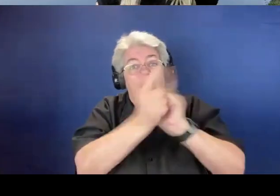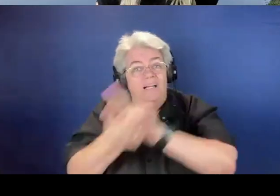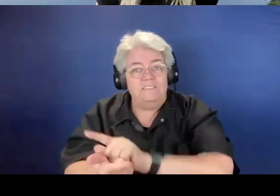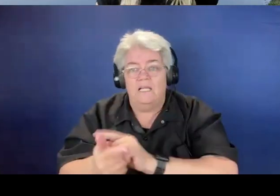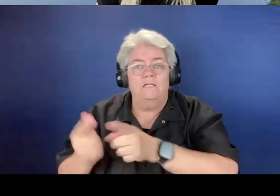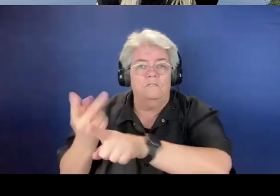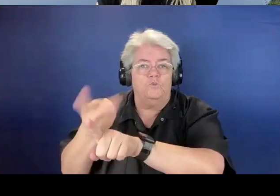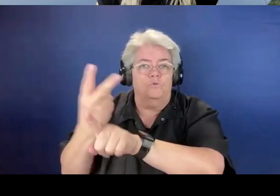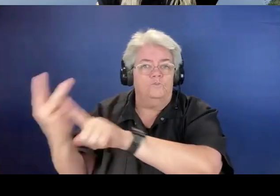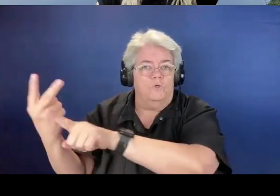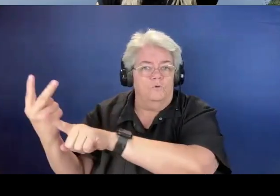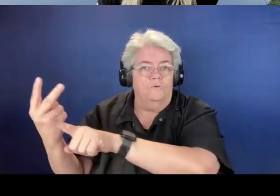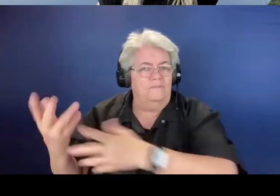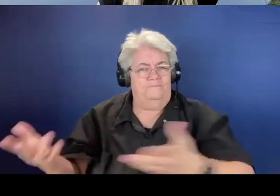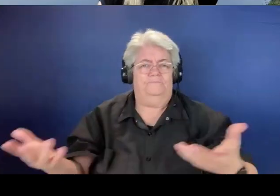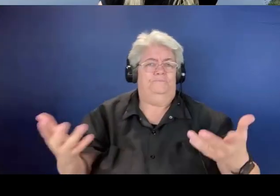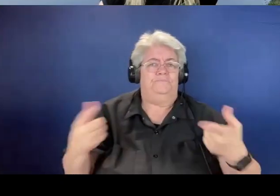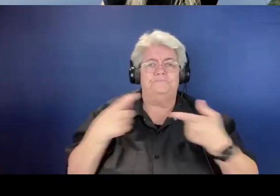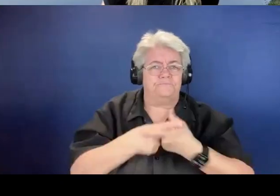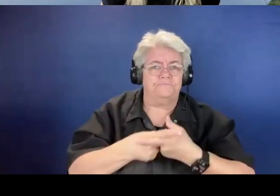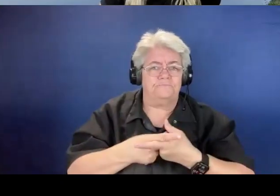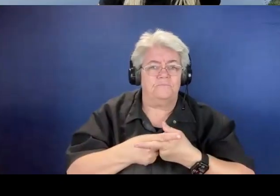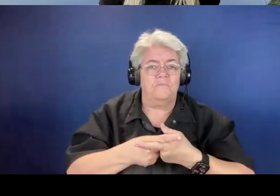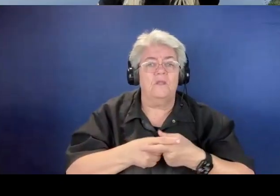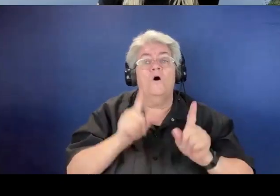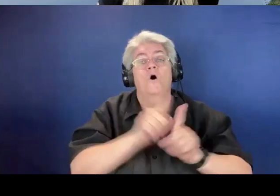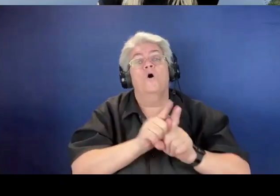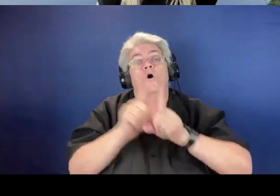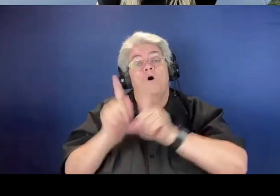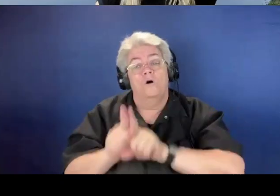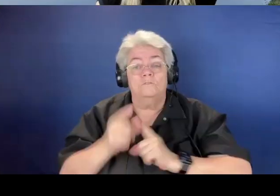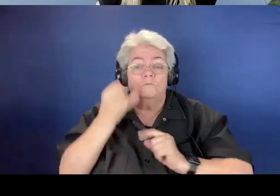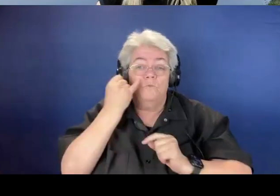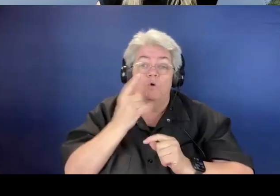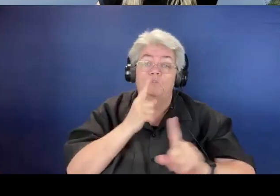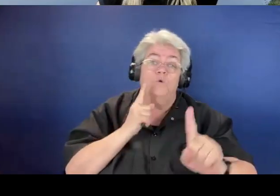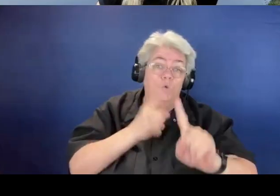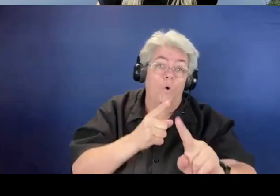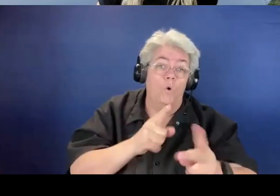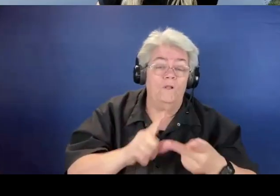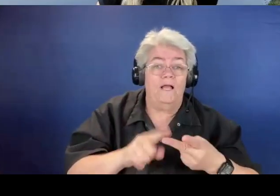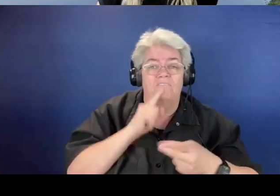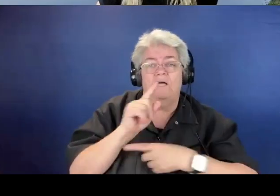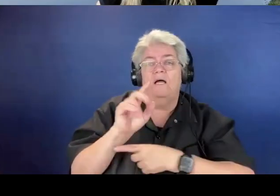Similar violations would take place if the task was to identify between two minimal pair words. Right?